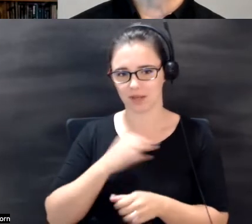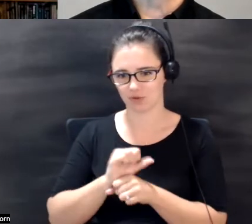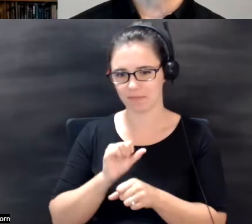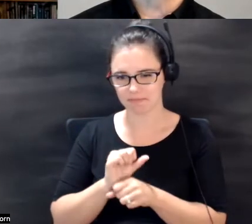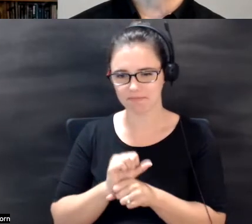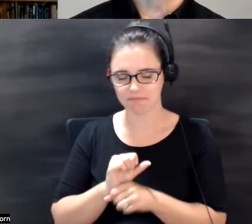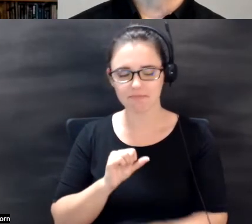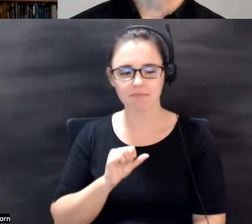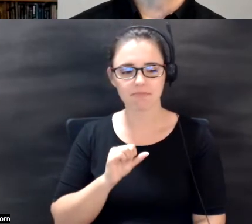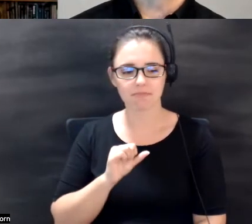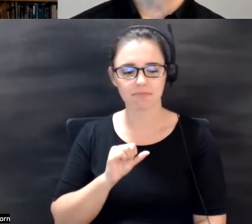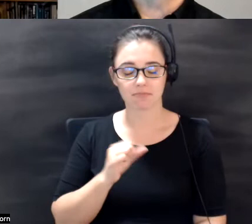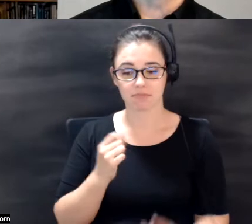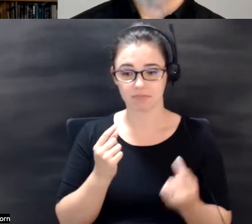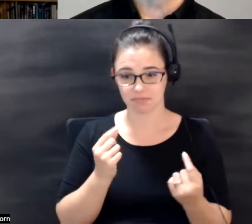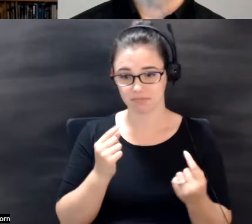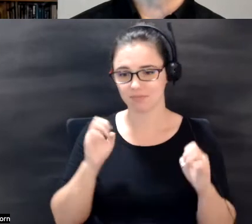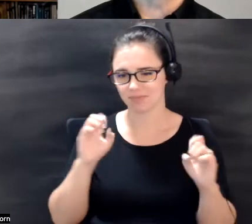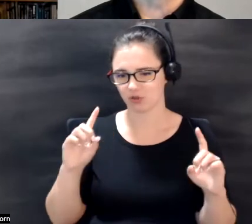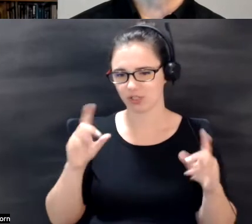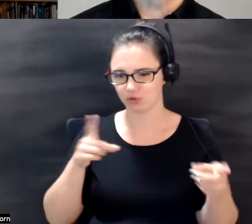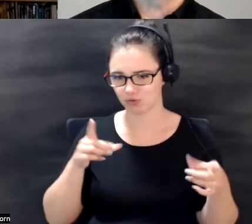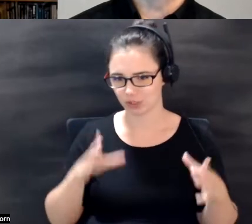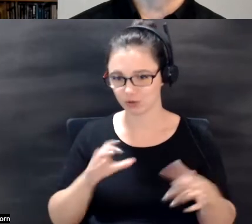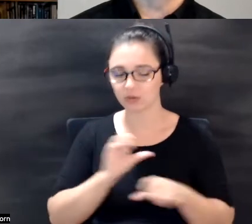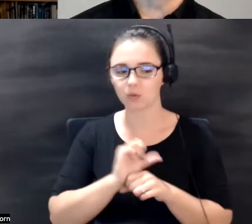was the Education Director. I worked in teen moms... Oh wow!